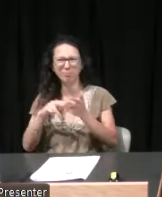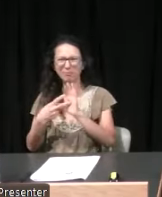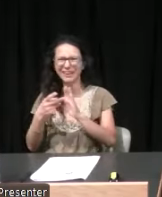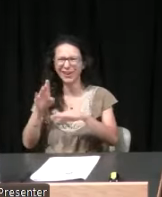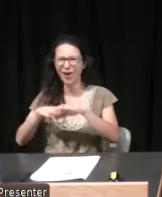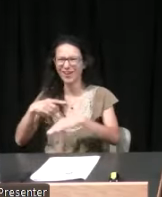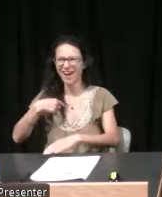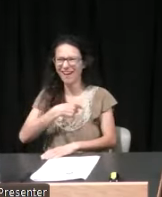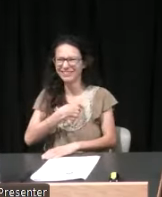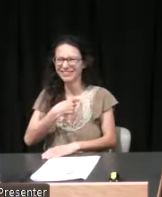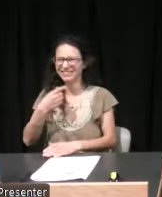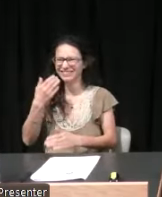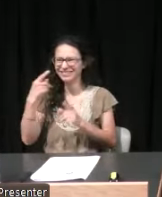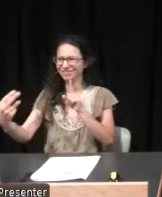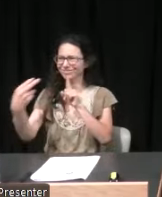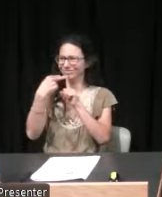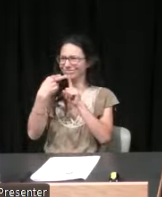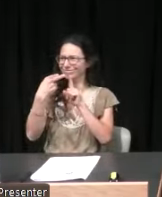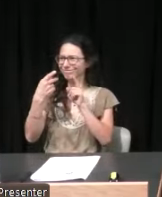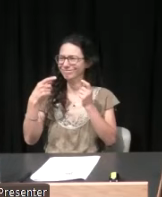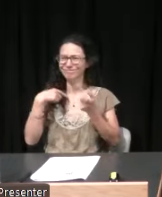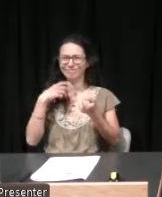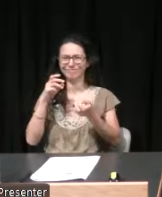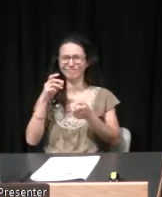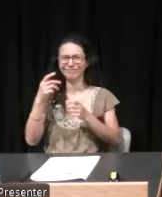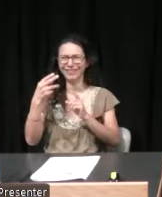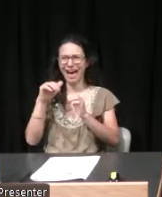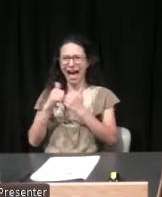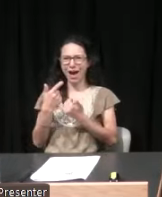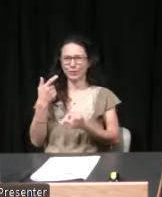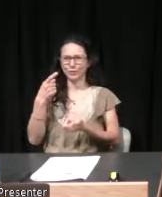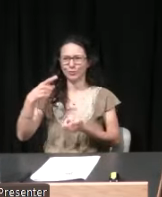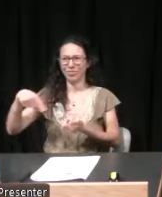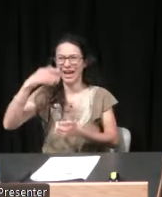one and the same and all of this adds up to extra burden on us as deaf